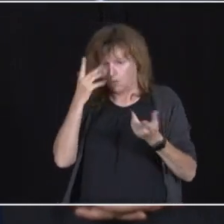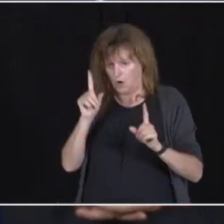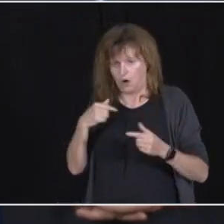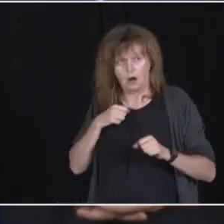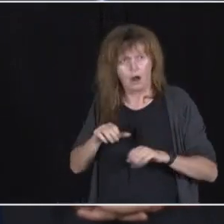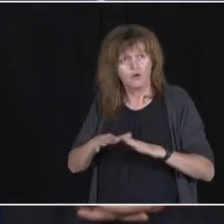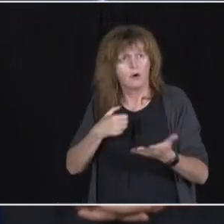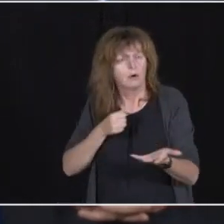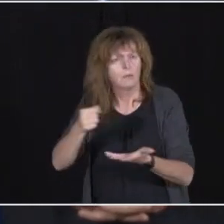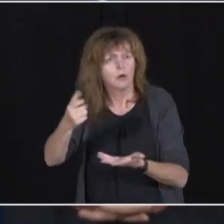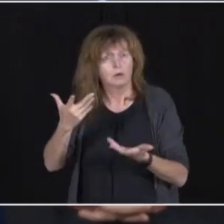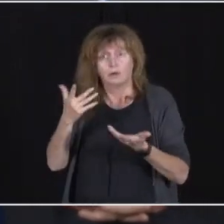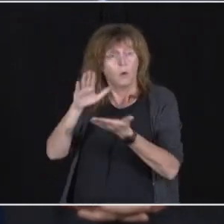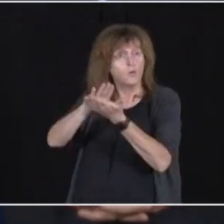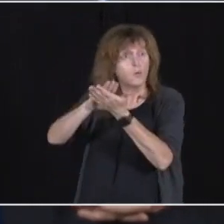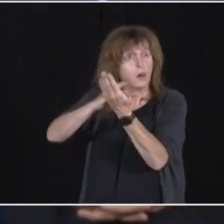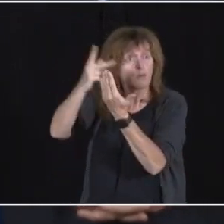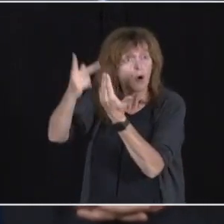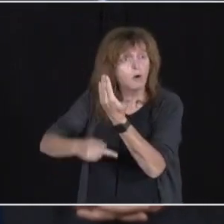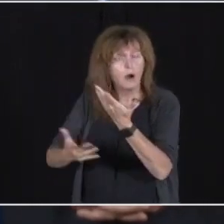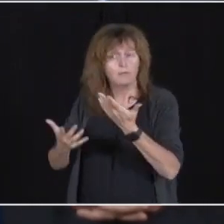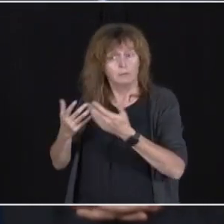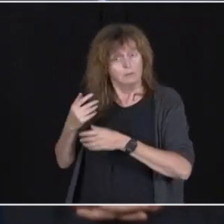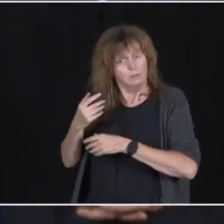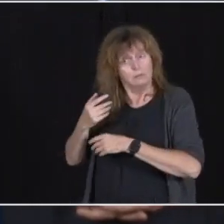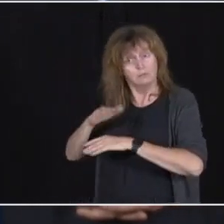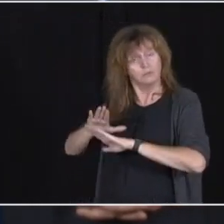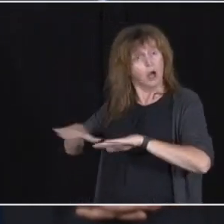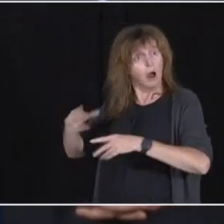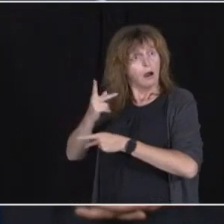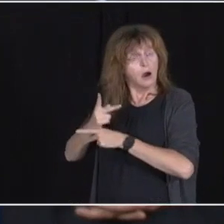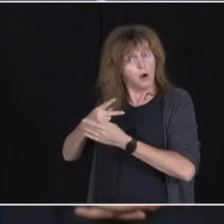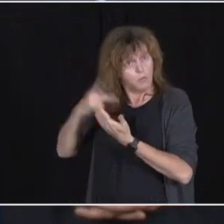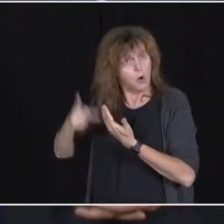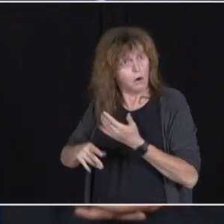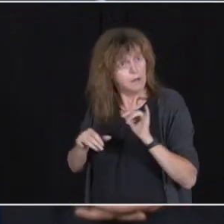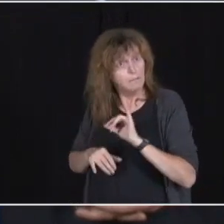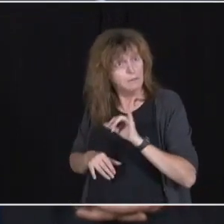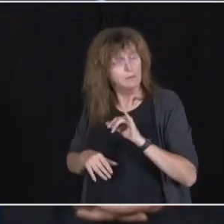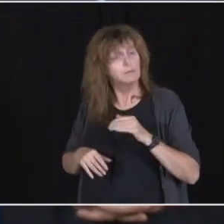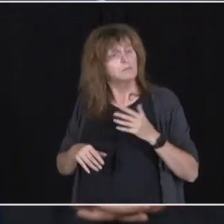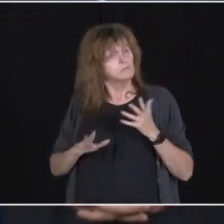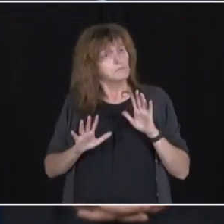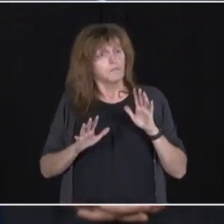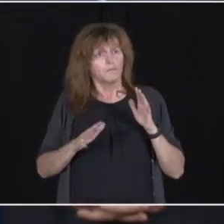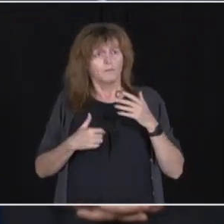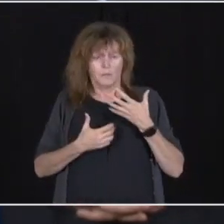a safe place for their kids to go to school. And after school that they have afterschool programs and daycare.